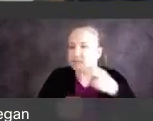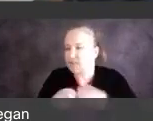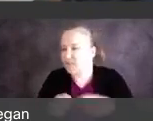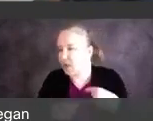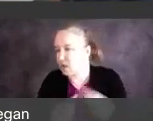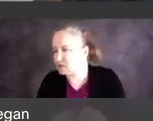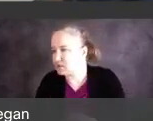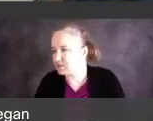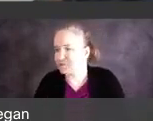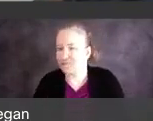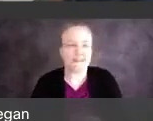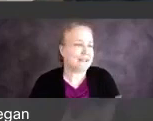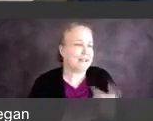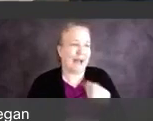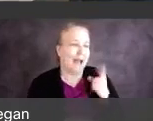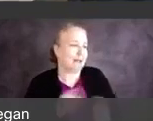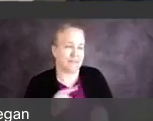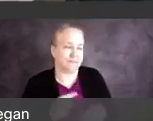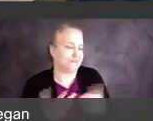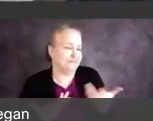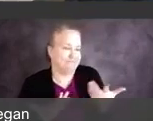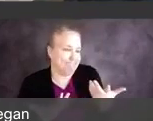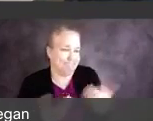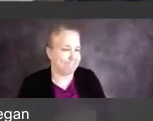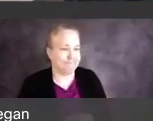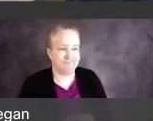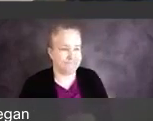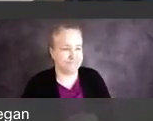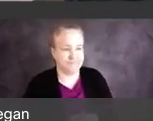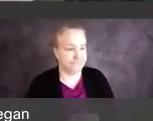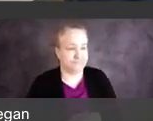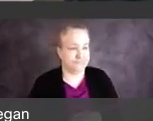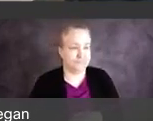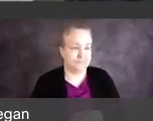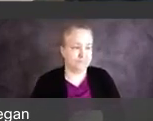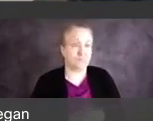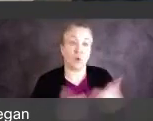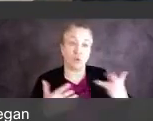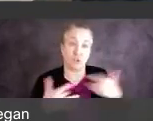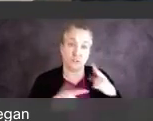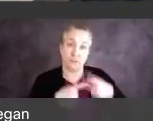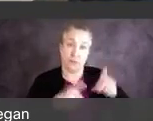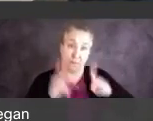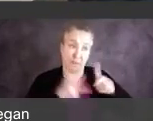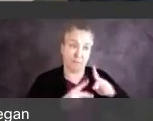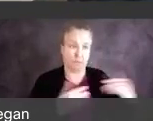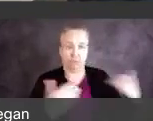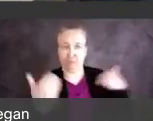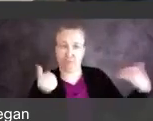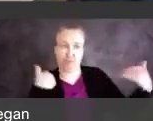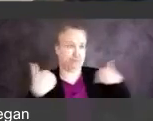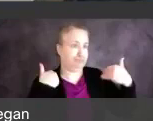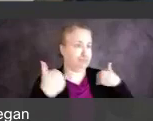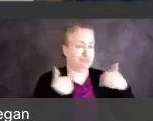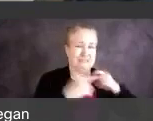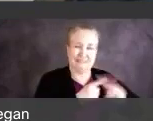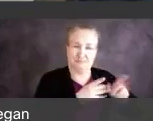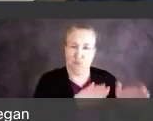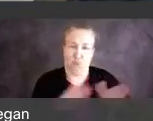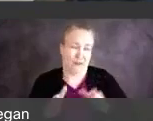[Commissioner Arkoosh] Yeah. I really couldn't. Those concerns from constituents have been coming in a number of different ways so I don't even know that